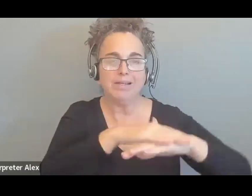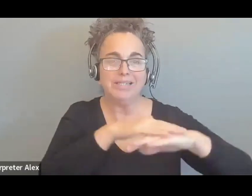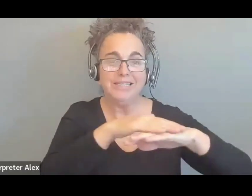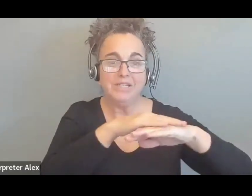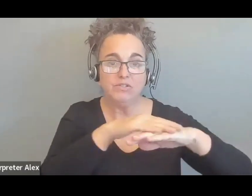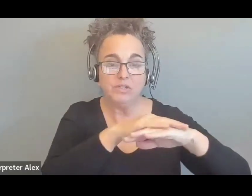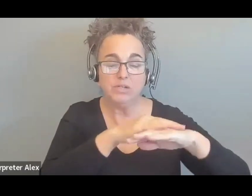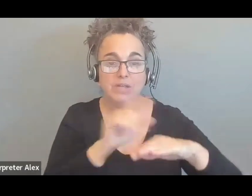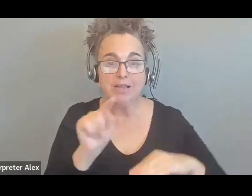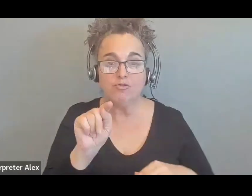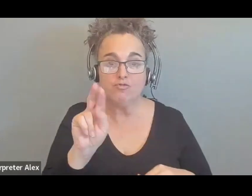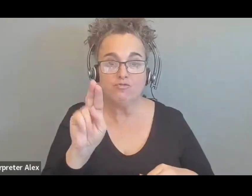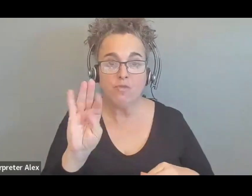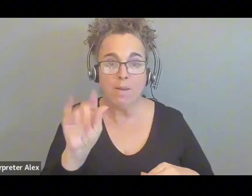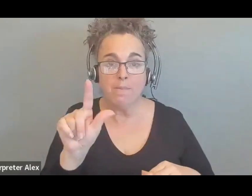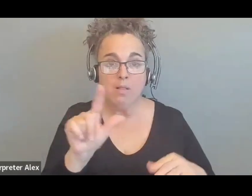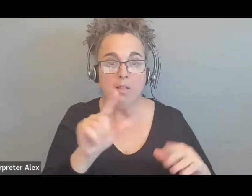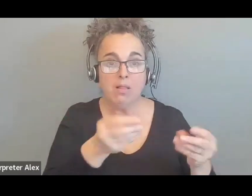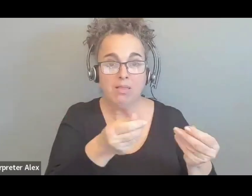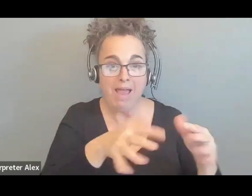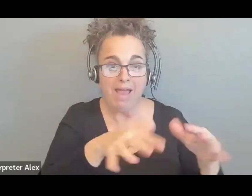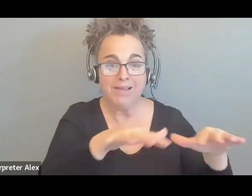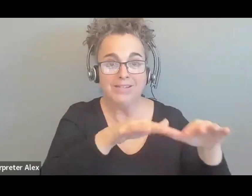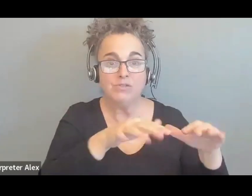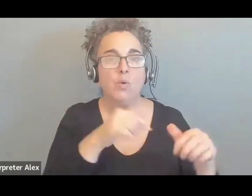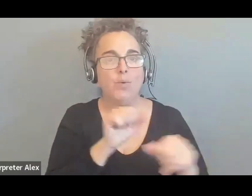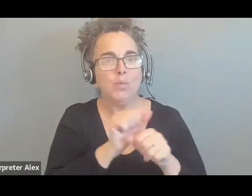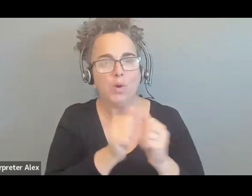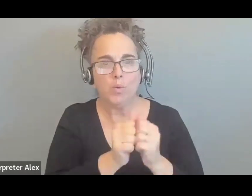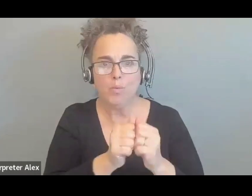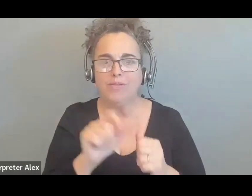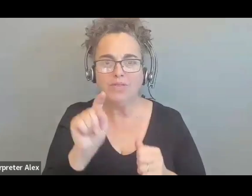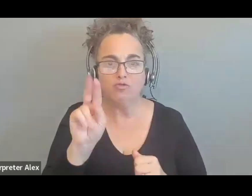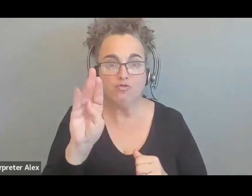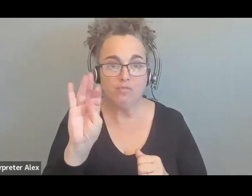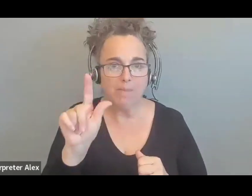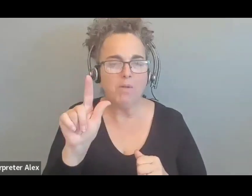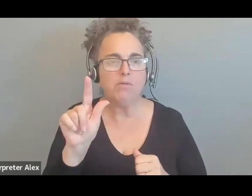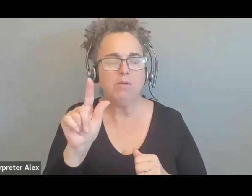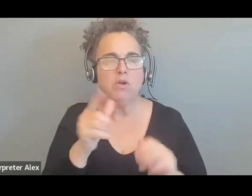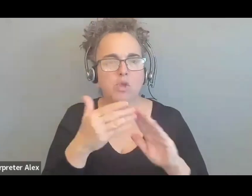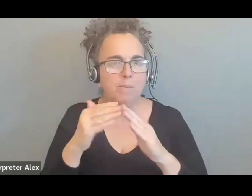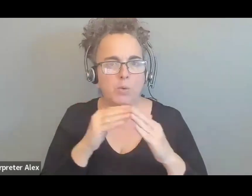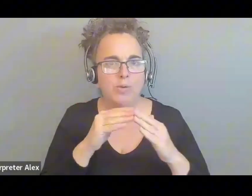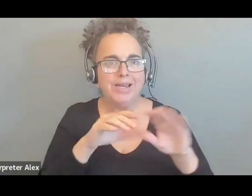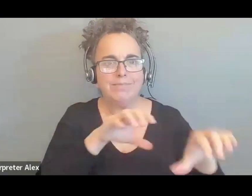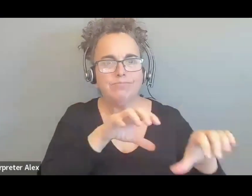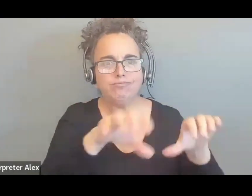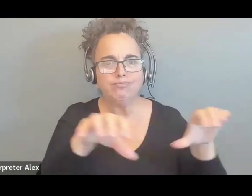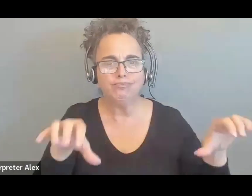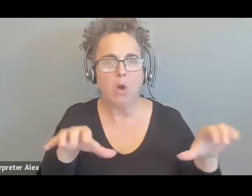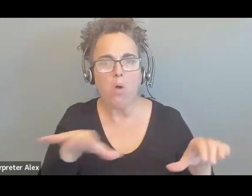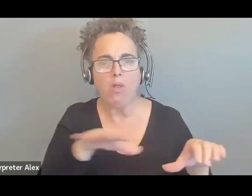And so we are working with some of the tribal communities in the southwest around understanding their context